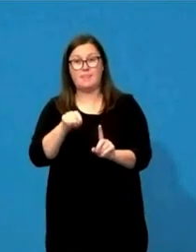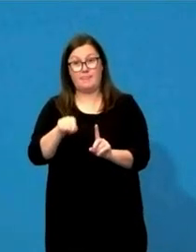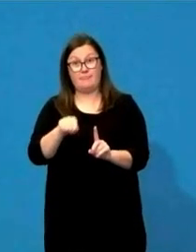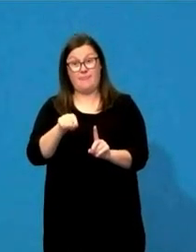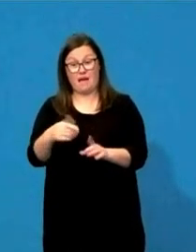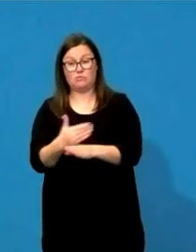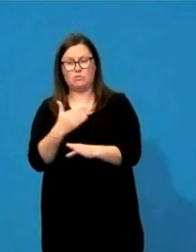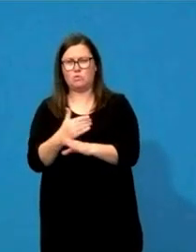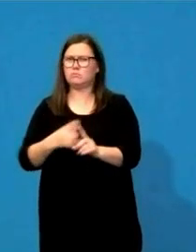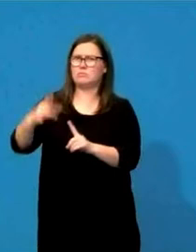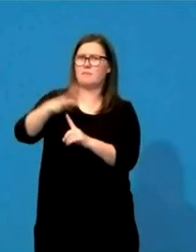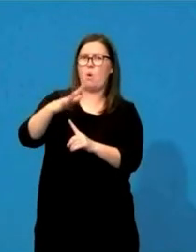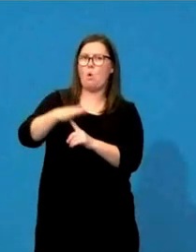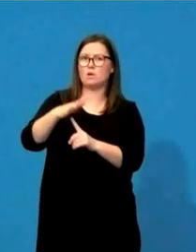of the scheme, but they're not based here.